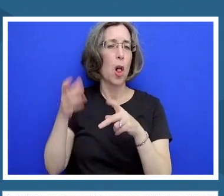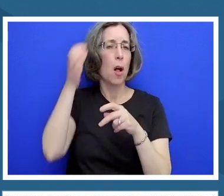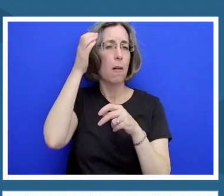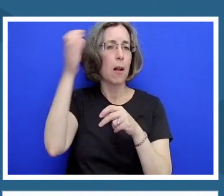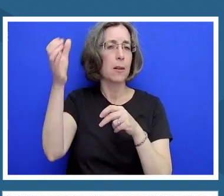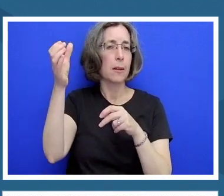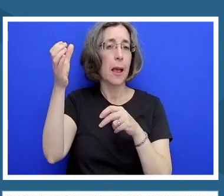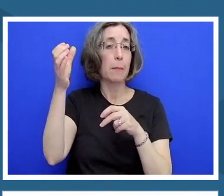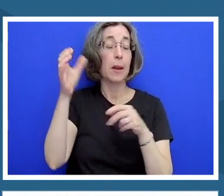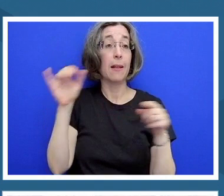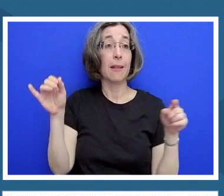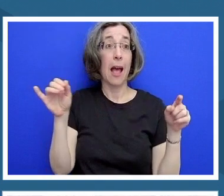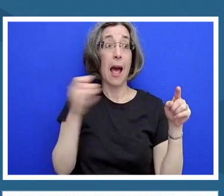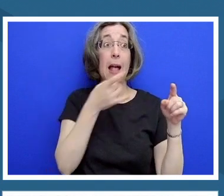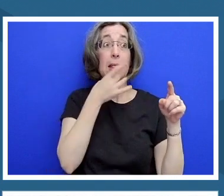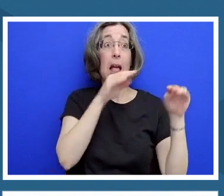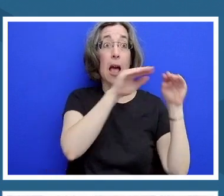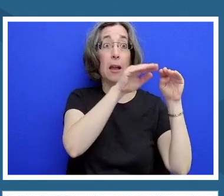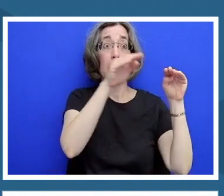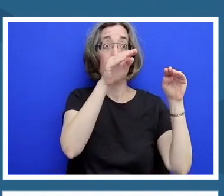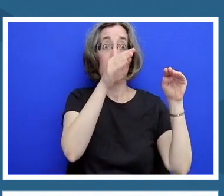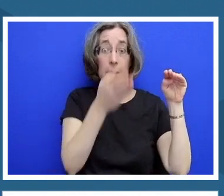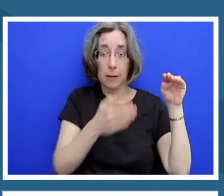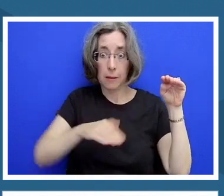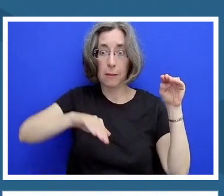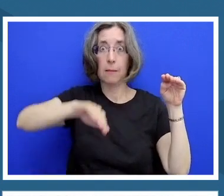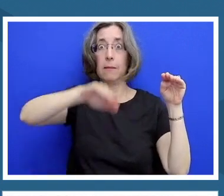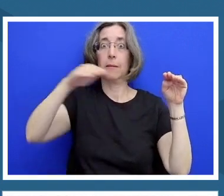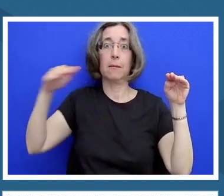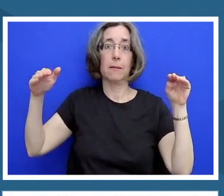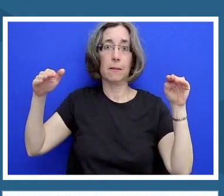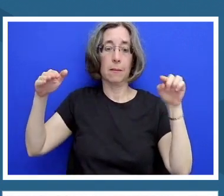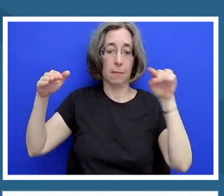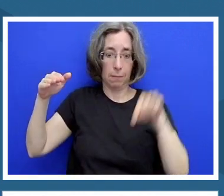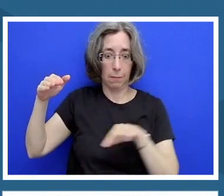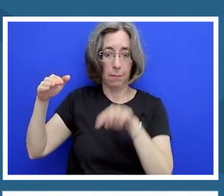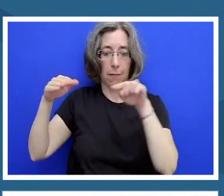planet going in front so there's a lot of